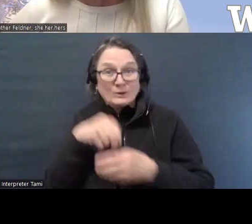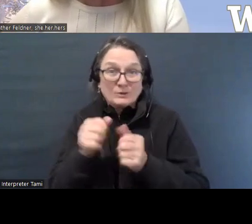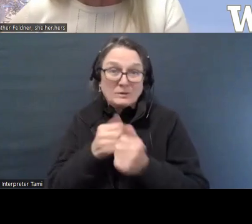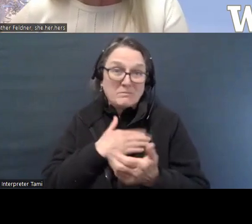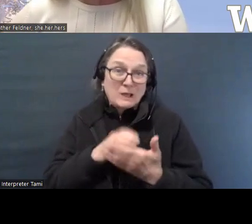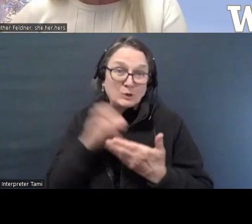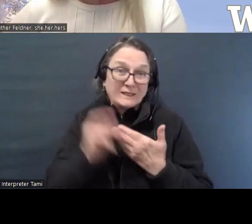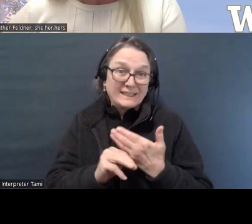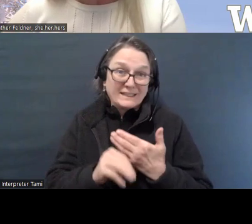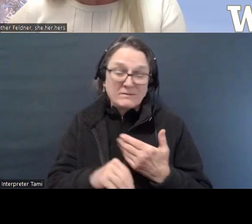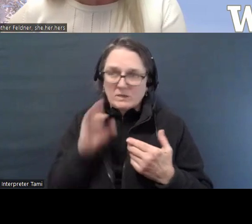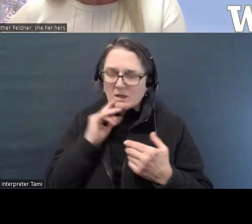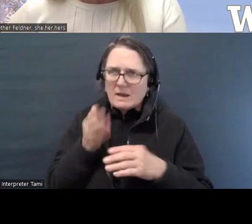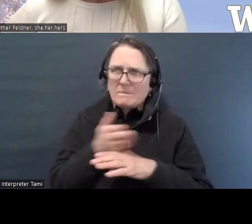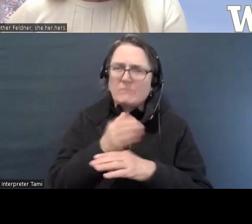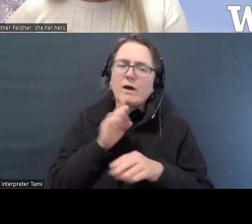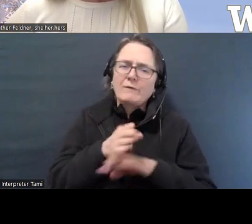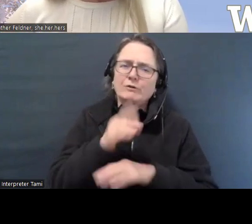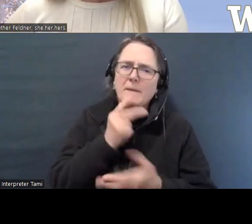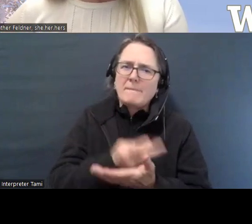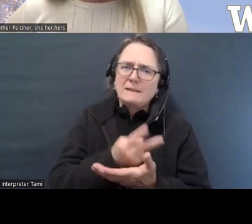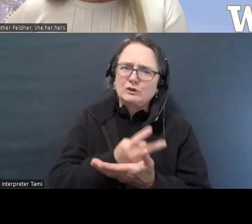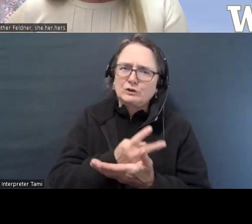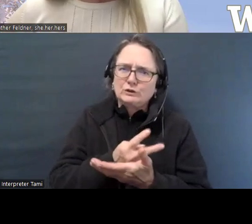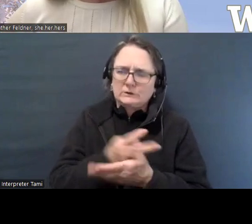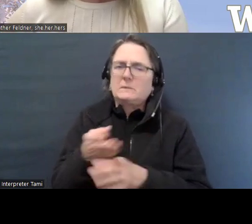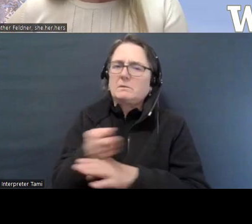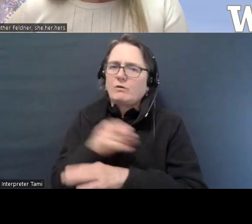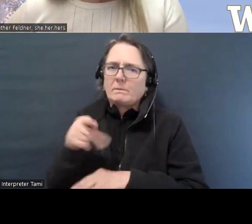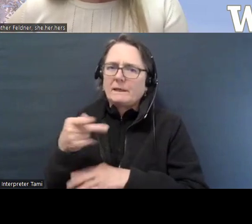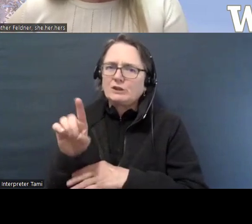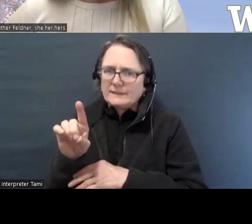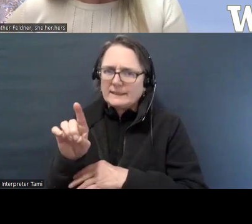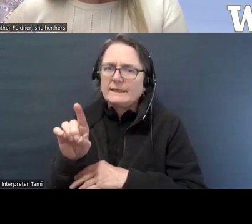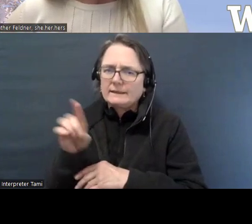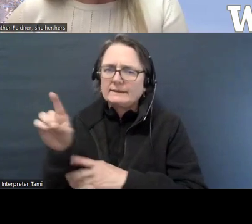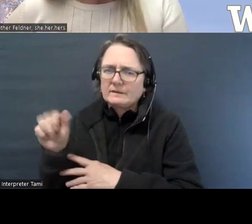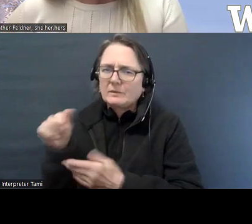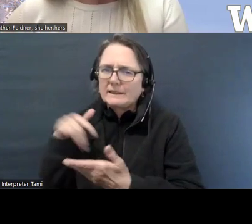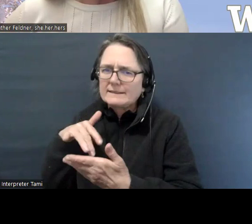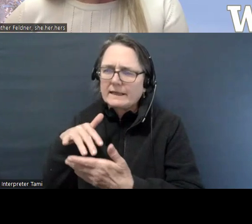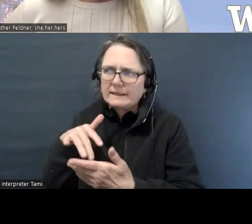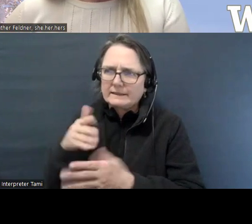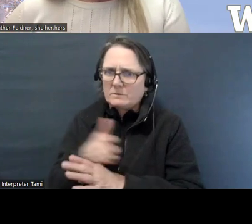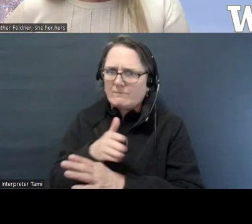and did my PhD in disability studies. And so I feel pretty strongly about them